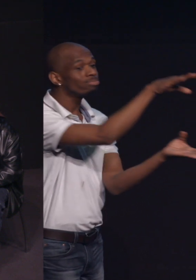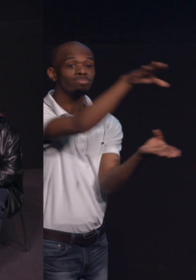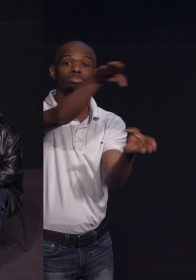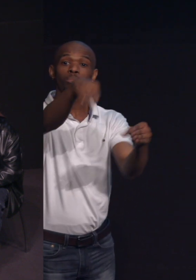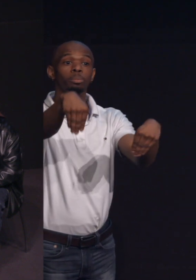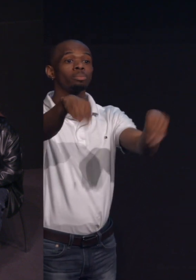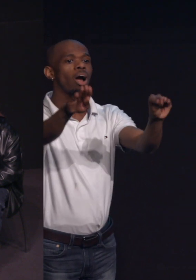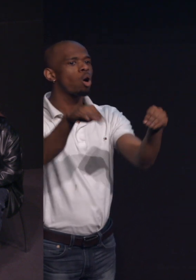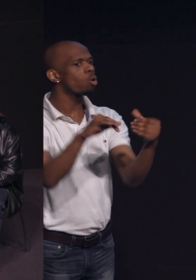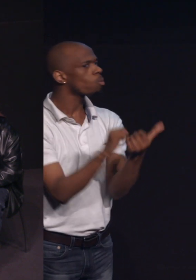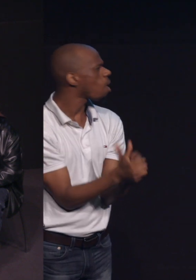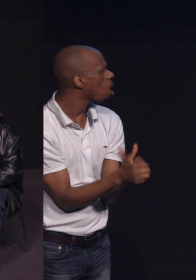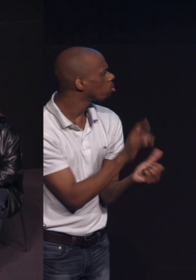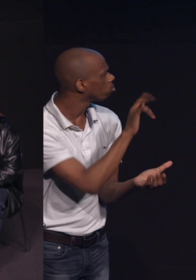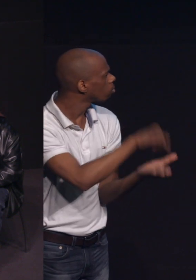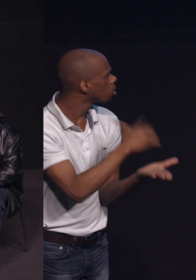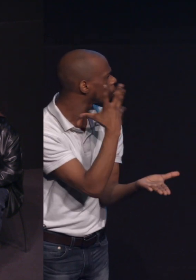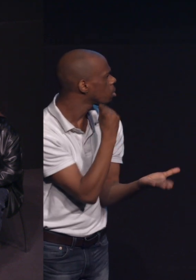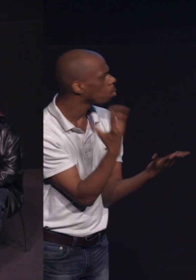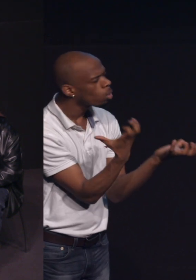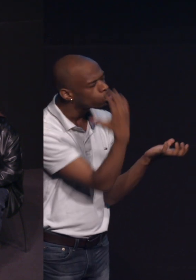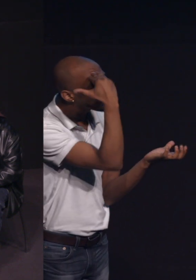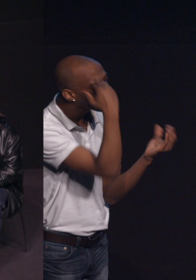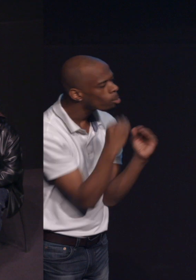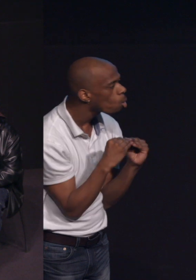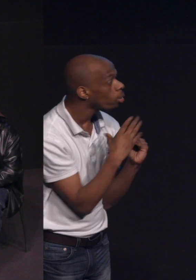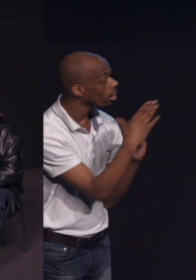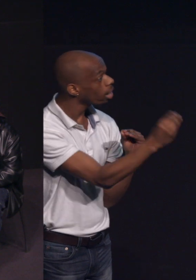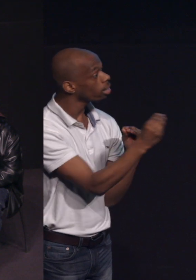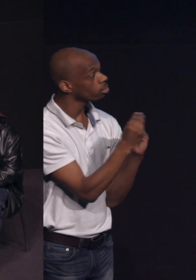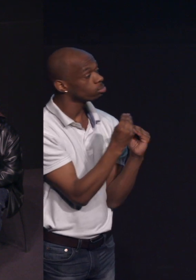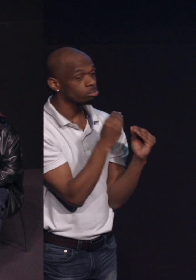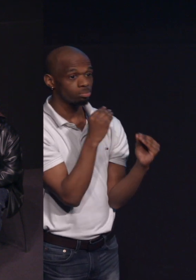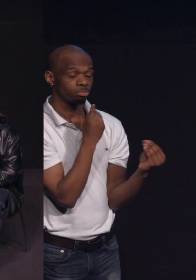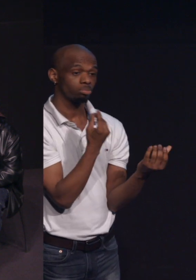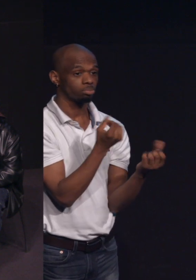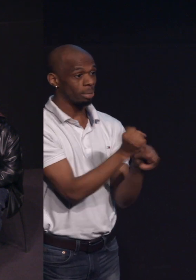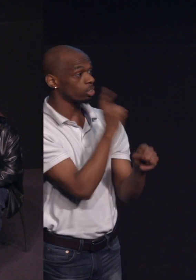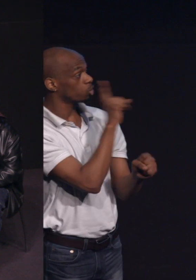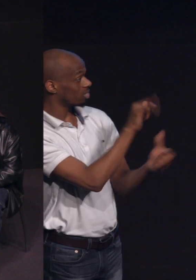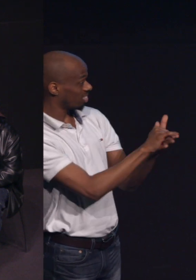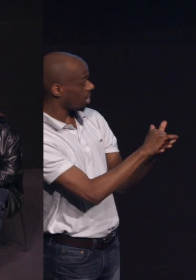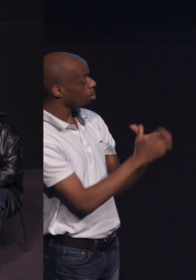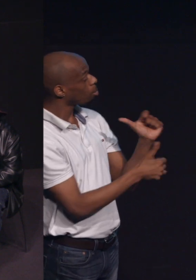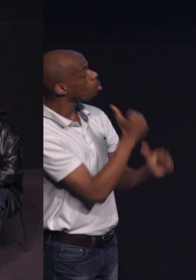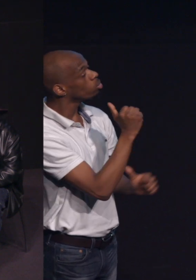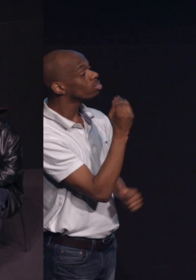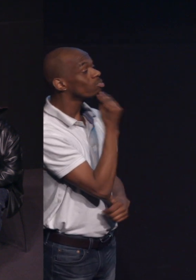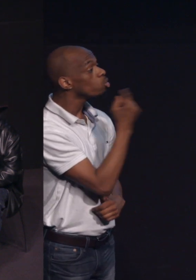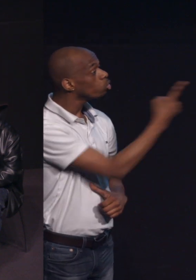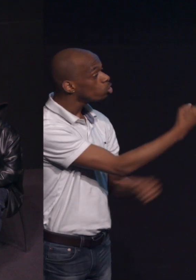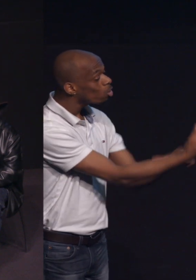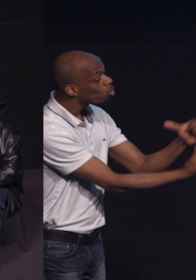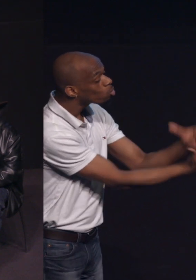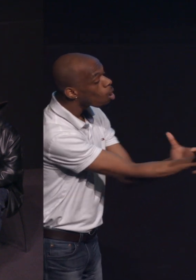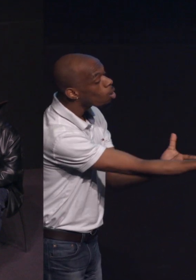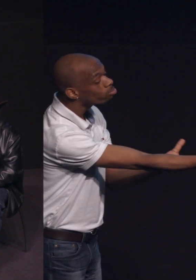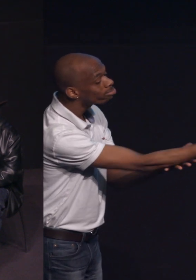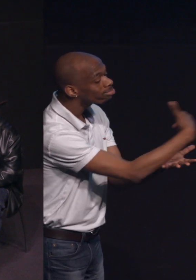you know, promoting and just ensuring that you can actually sell much of the produce that you're growing.